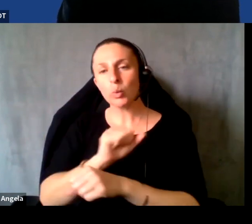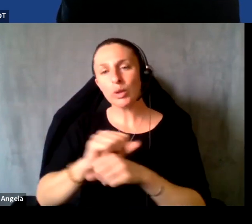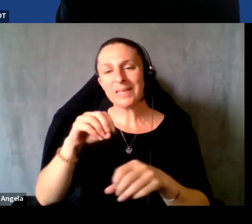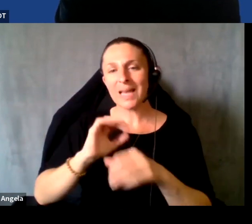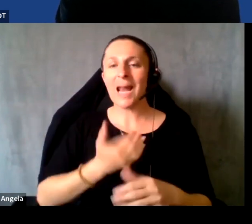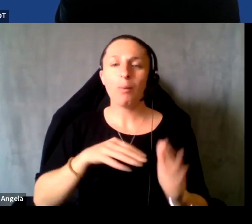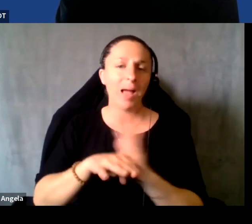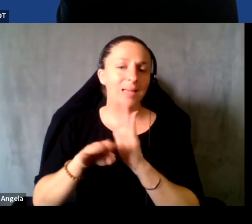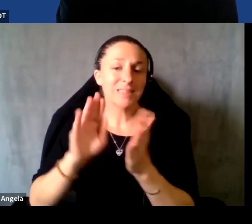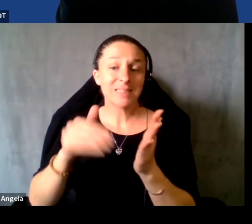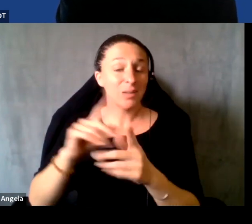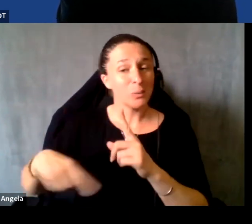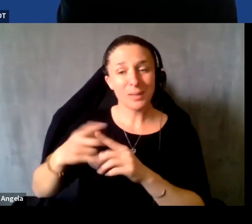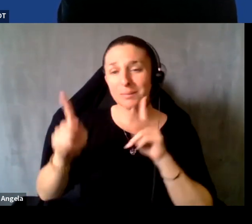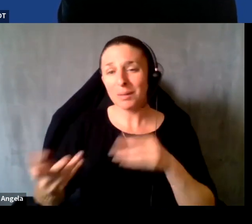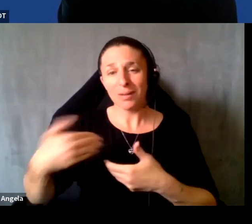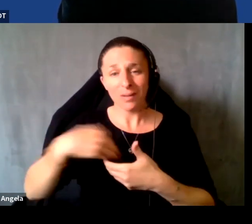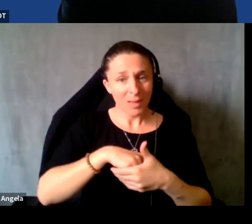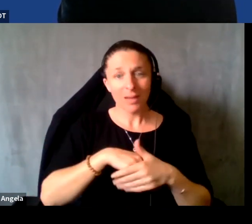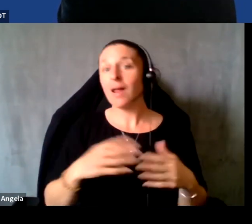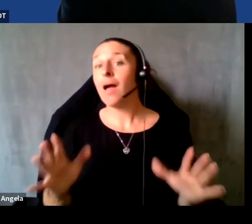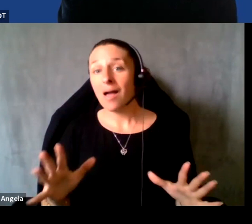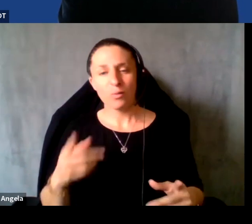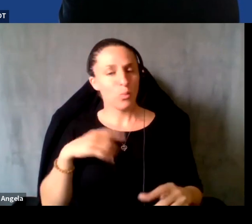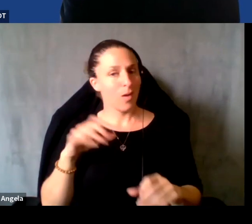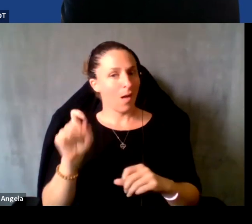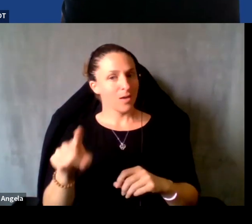center. And when people came in we asked 2 questions before we gave them a ticket to